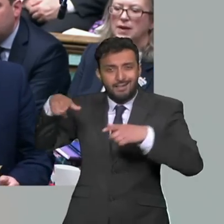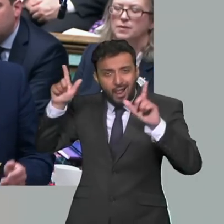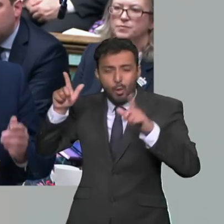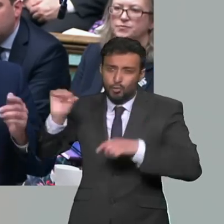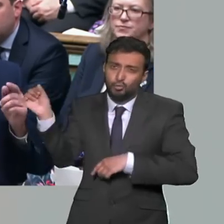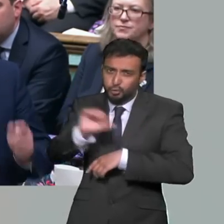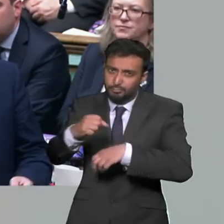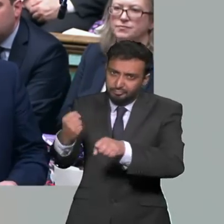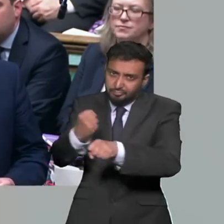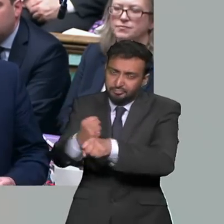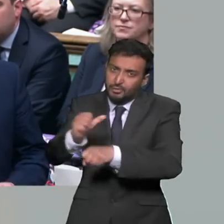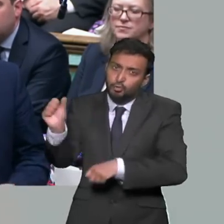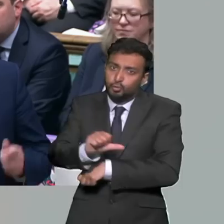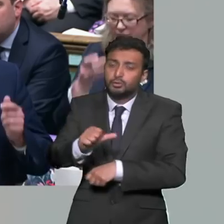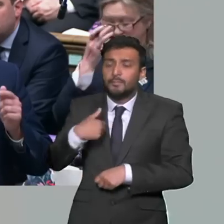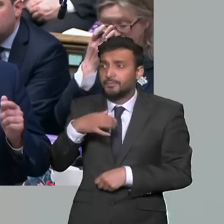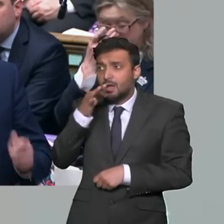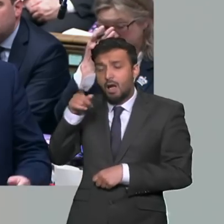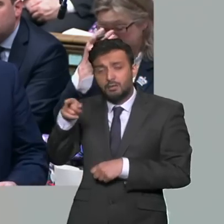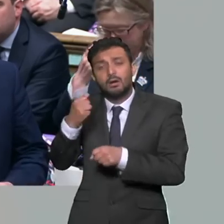Friend confirm that, as part of the Government’s planning reform, he will adopt my Bill, which